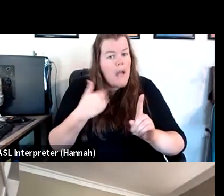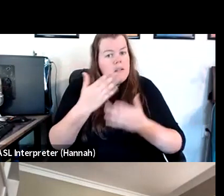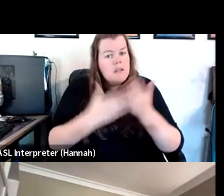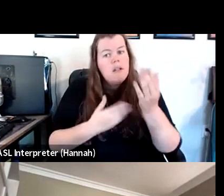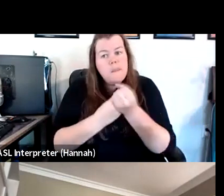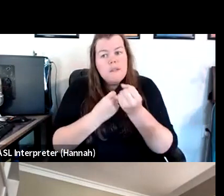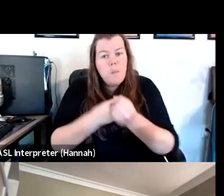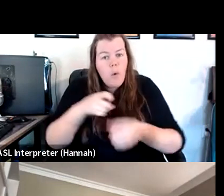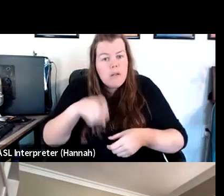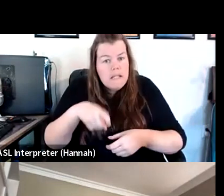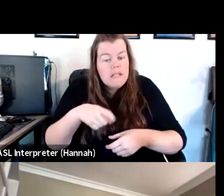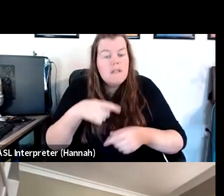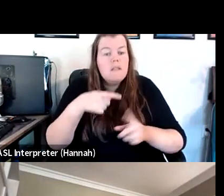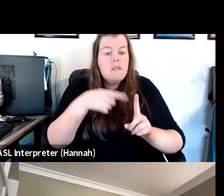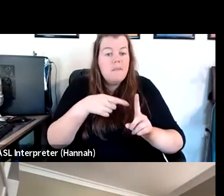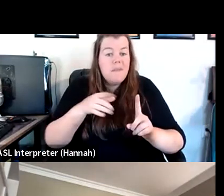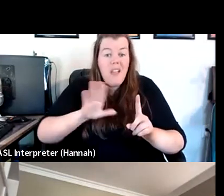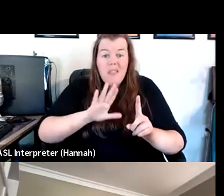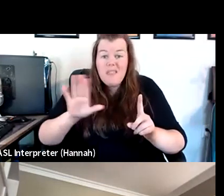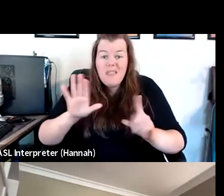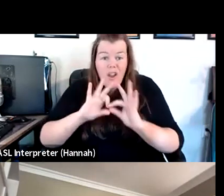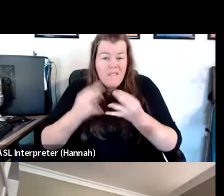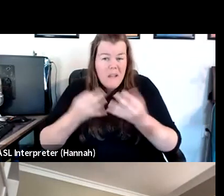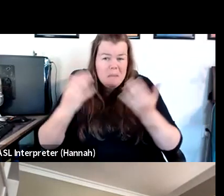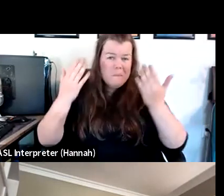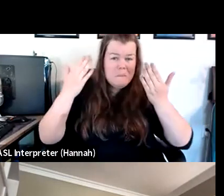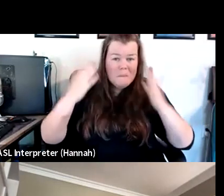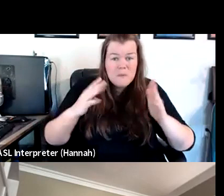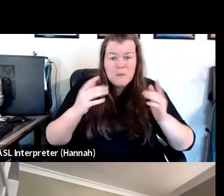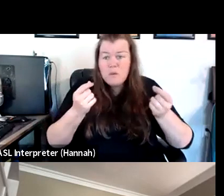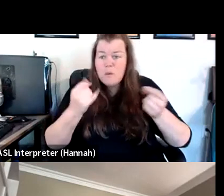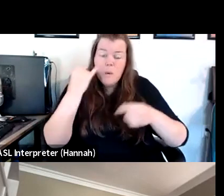and they and that their family is not really sure um whether they need guardianship or something